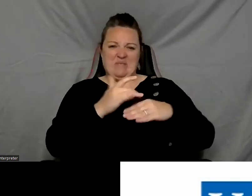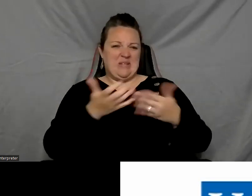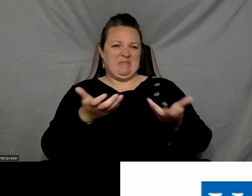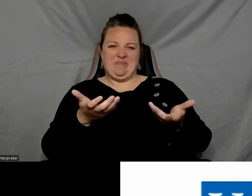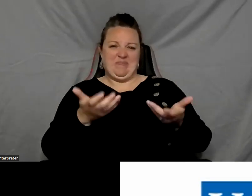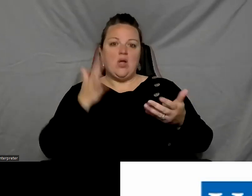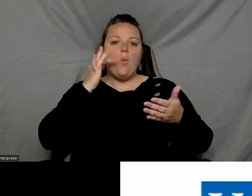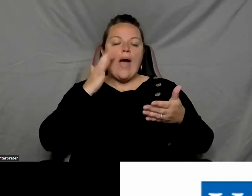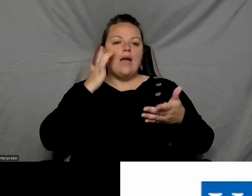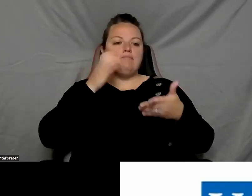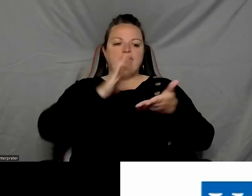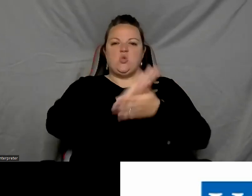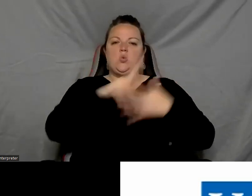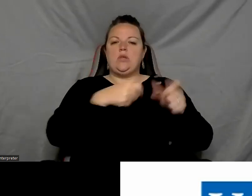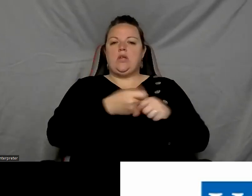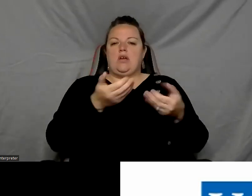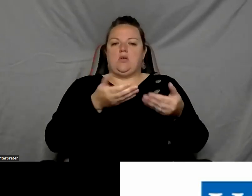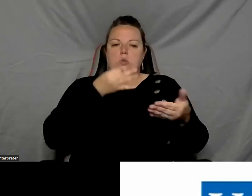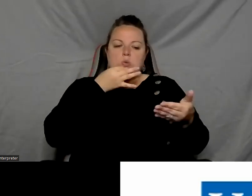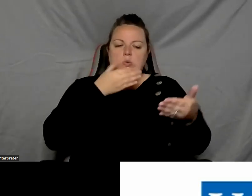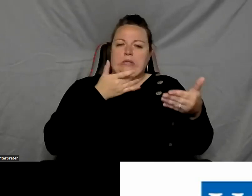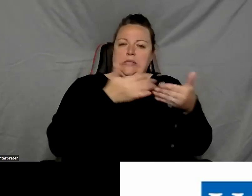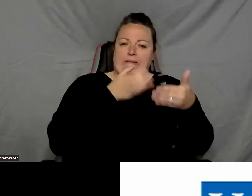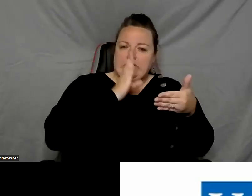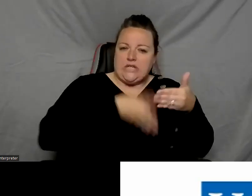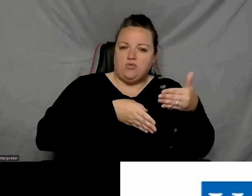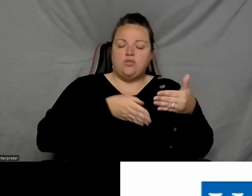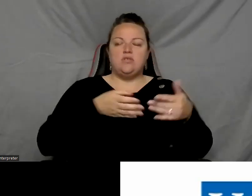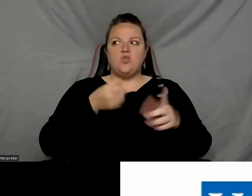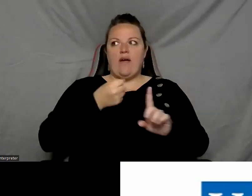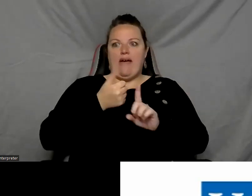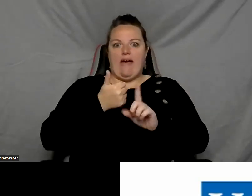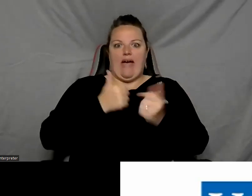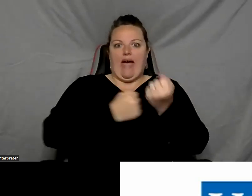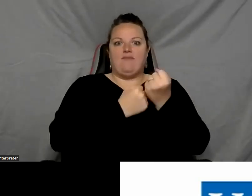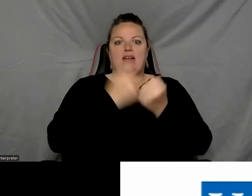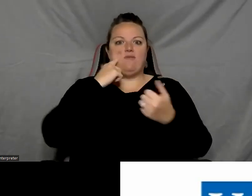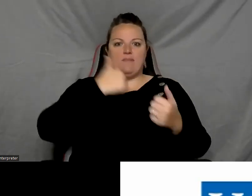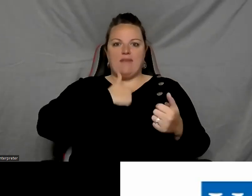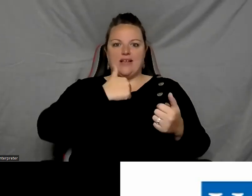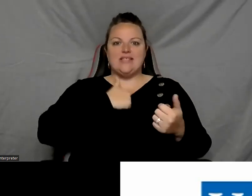of the school year, so I didn't really have advocating for myself until the my 4th grade